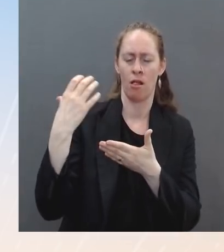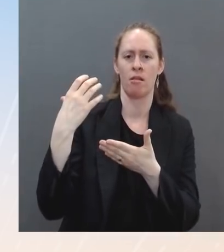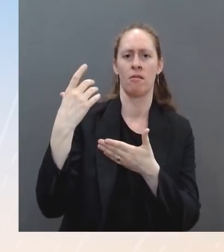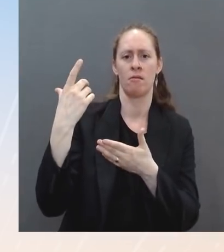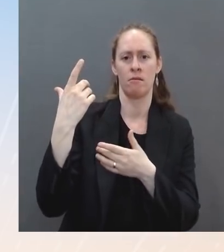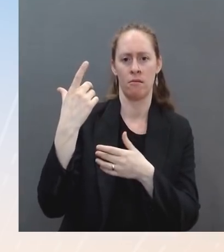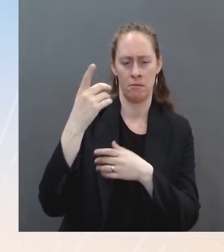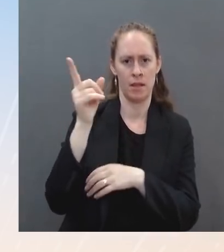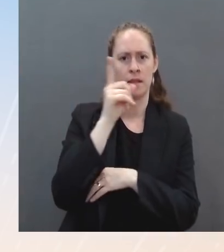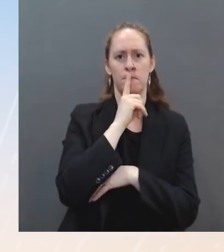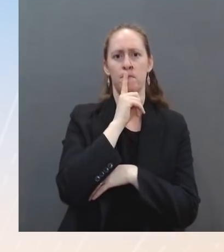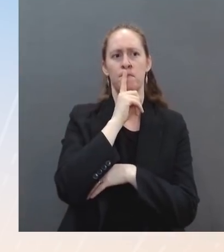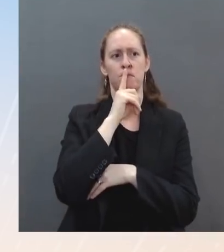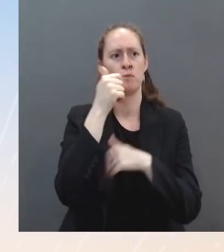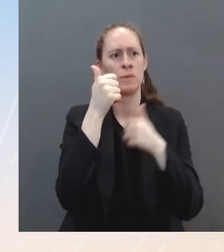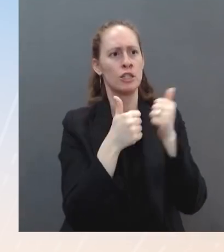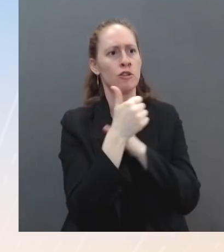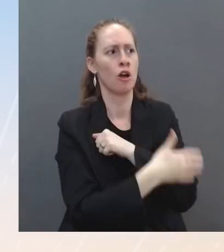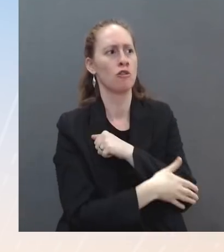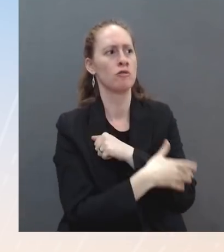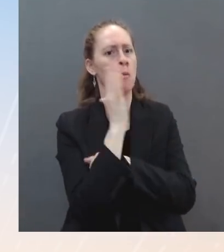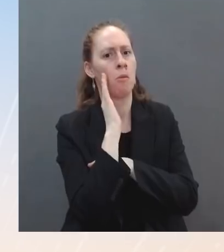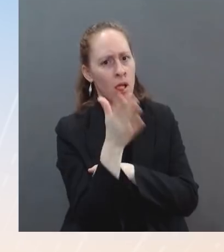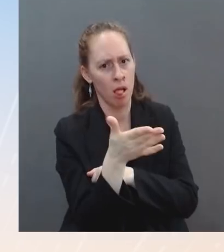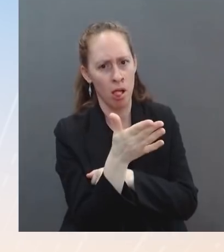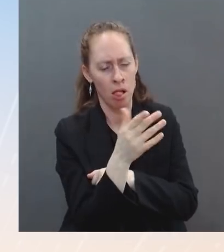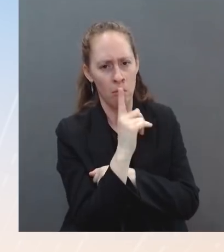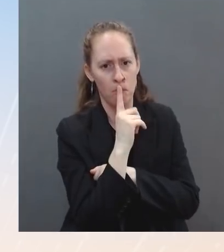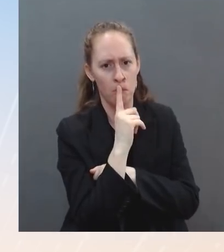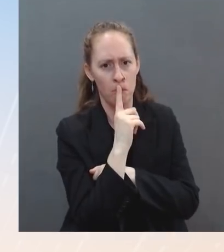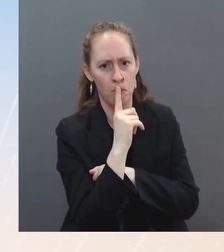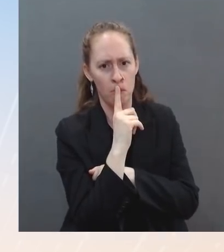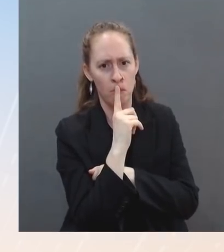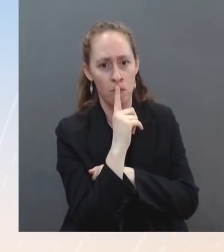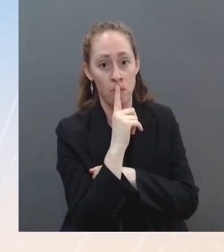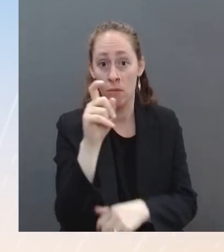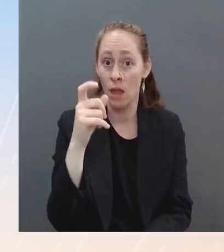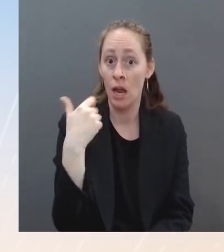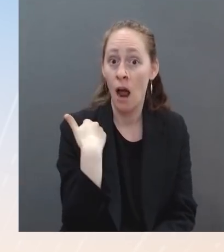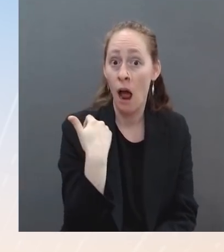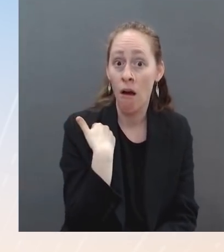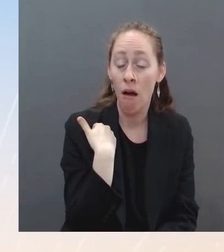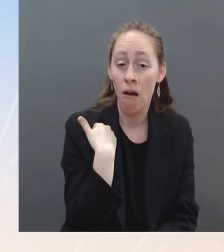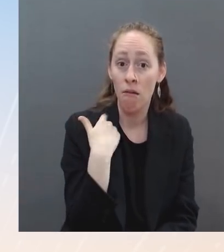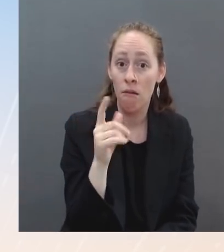has the country been ? Ms. Bedingfield: Well, I can't speak to specific bilateral engagements,